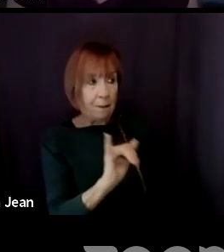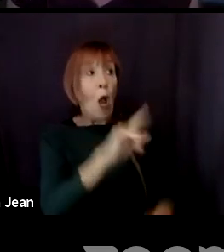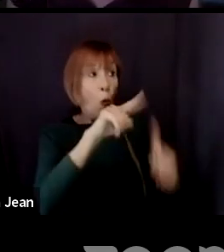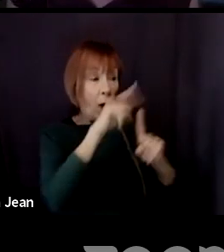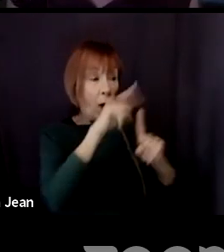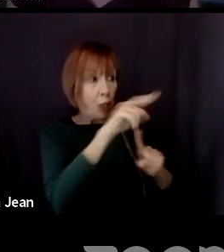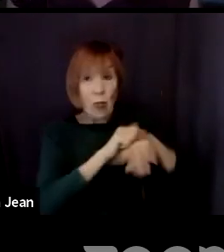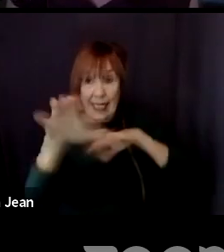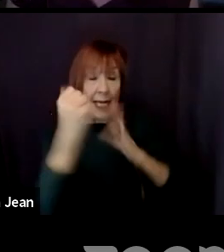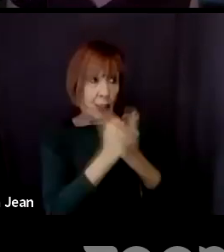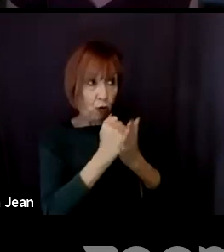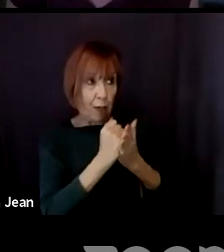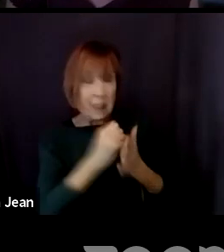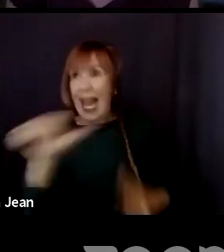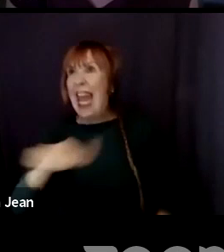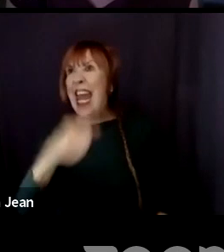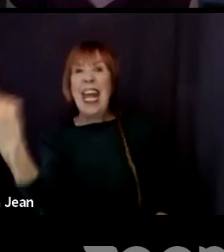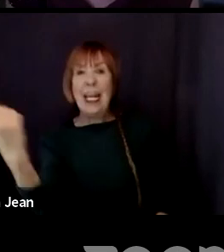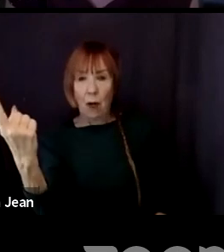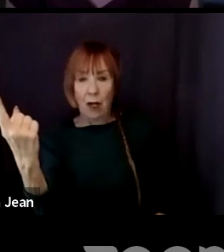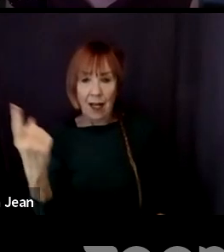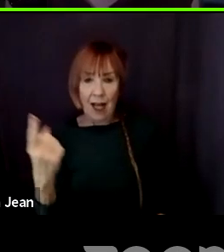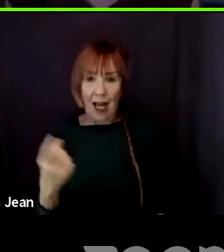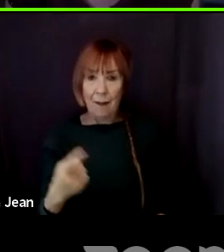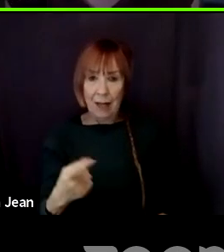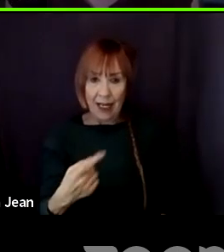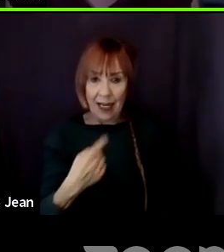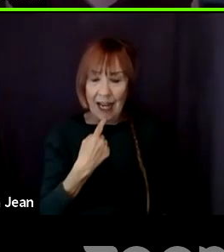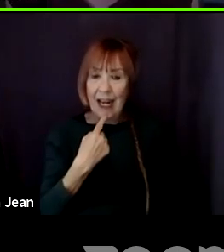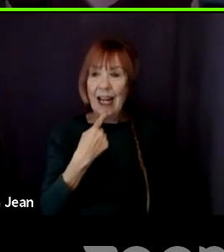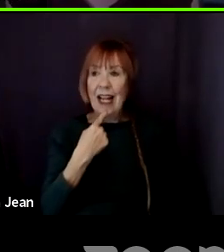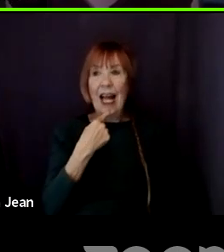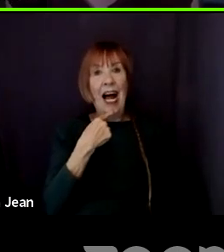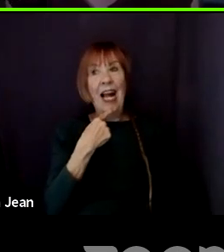and I told you guys offline, how many scripts I've read the last two months. Mm-hmm. Yeah.